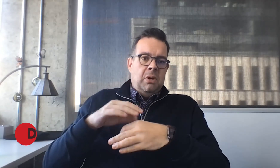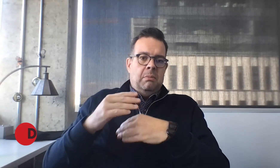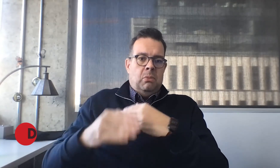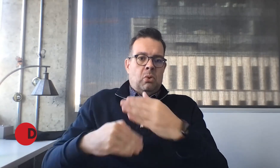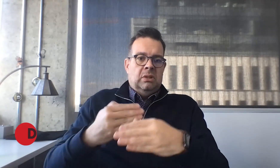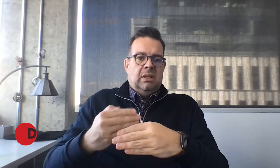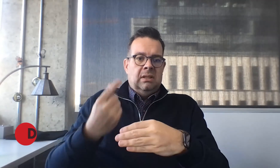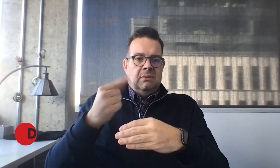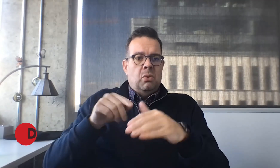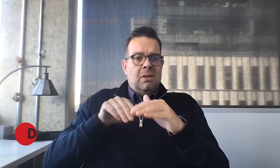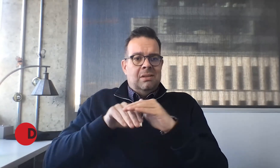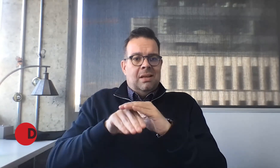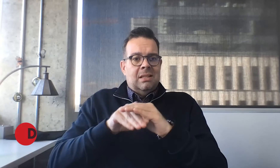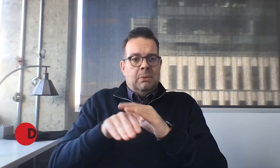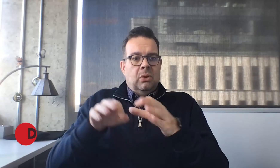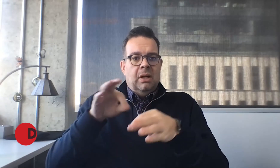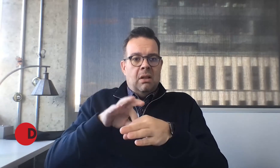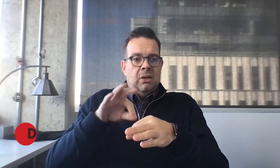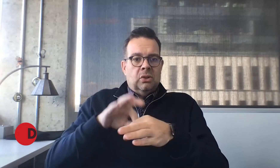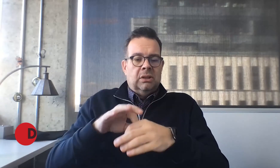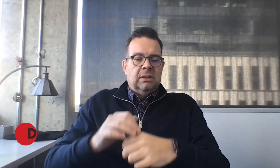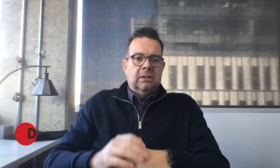process for accessible elections.